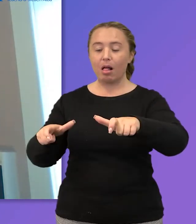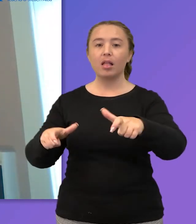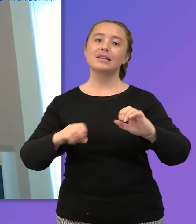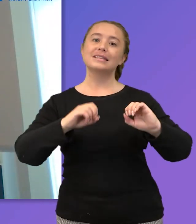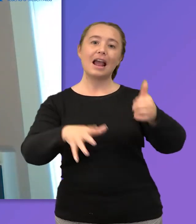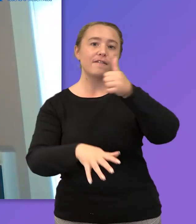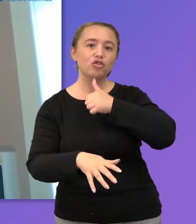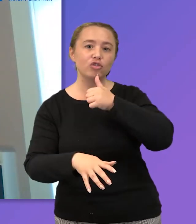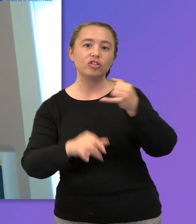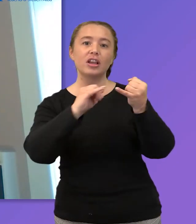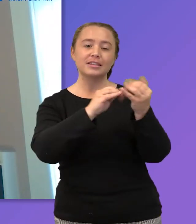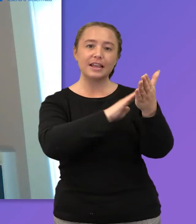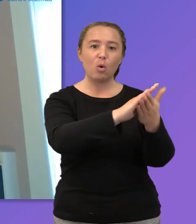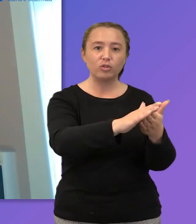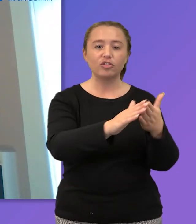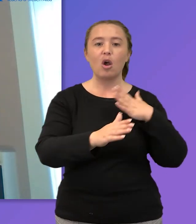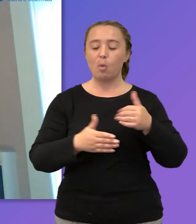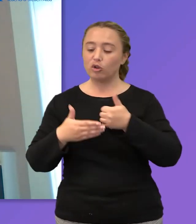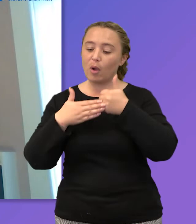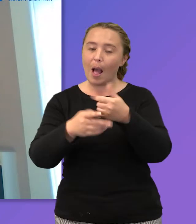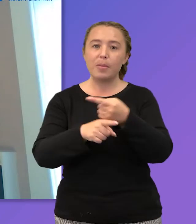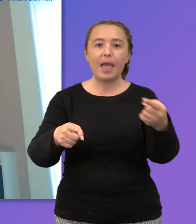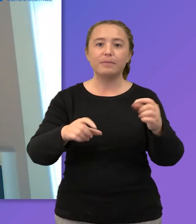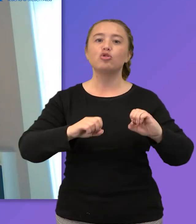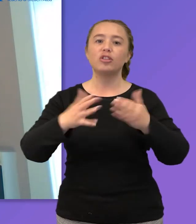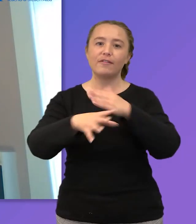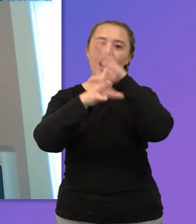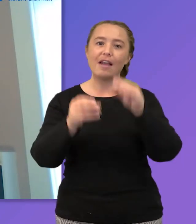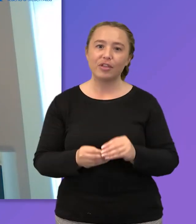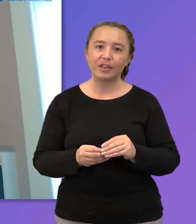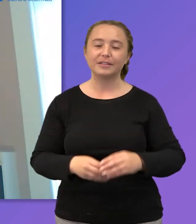importantly, leading our people, our service users and our stakeholders on the journey to deliver those.